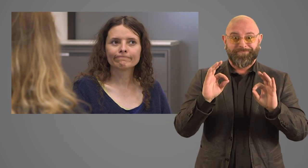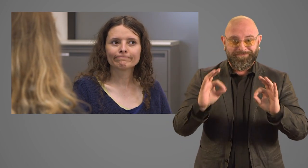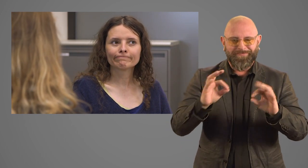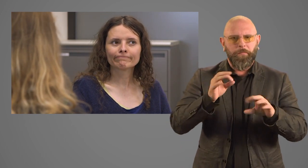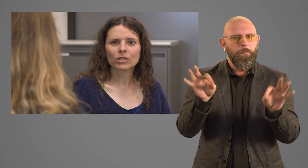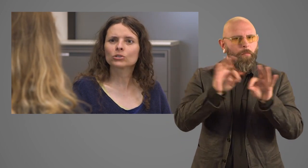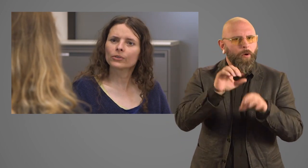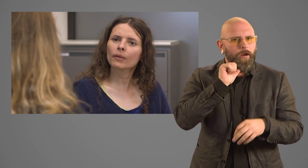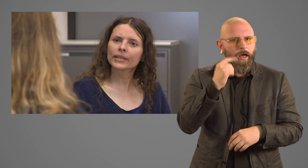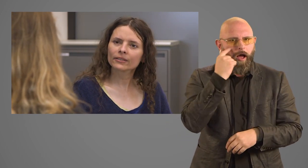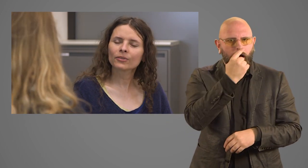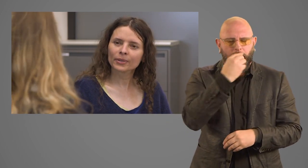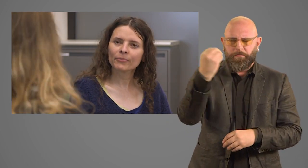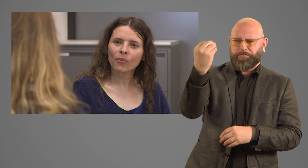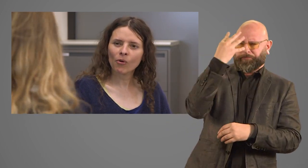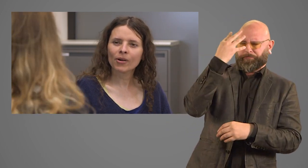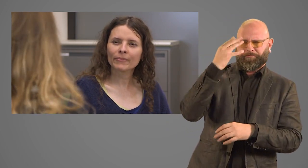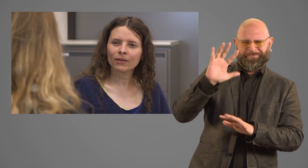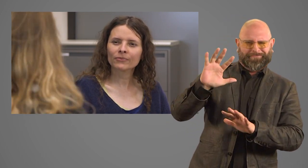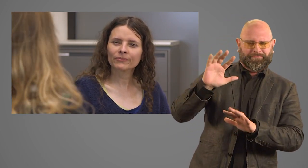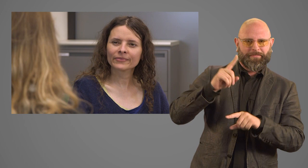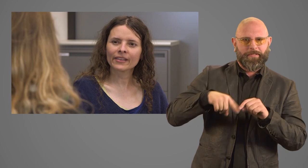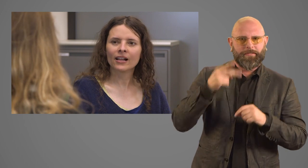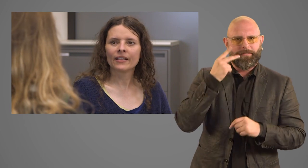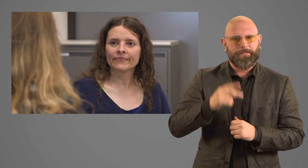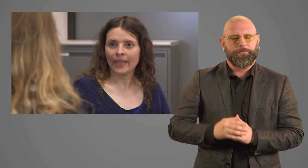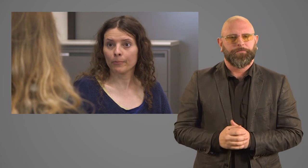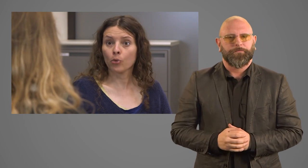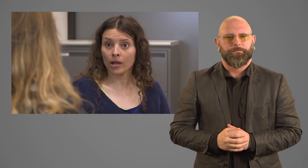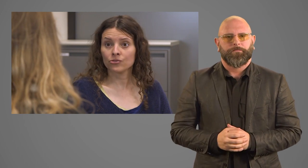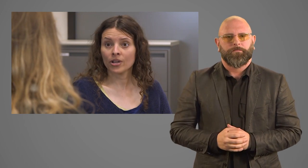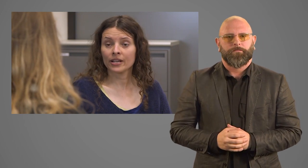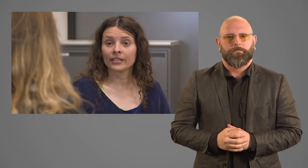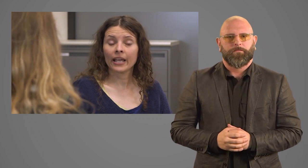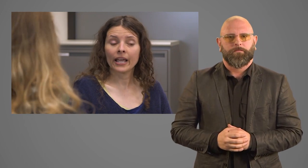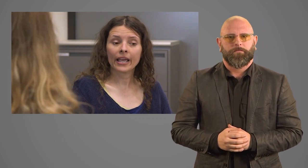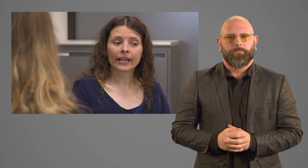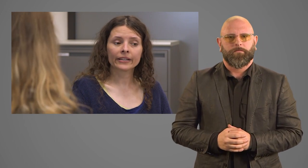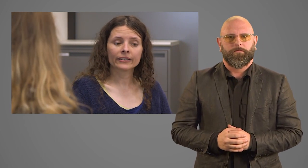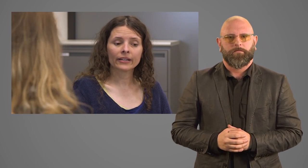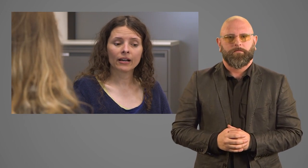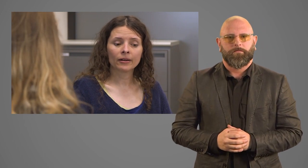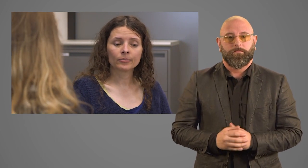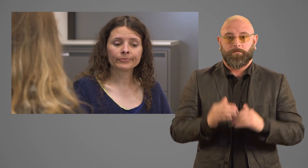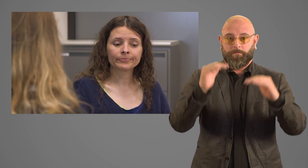Make sure the light is shining on you, not in the person's eyes.